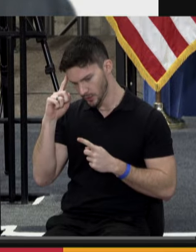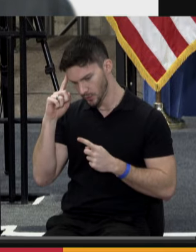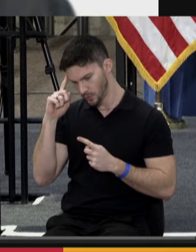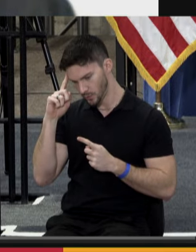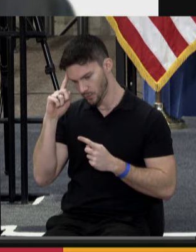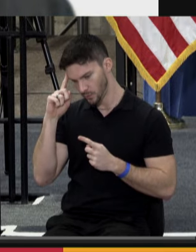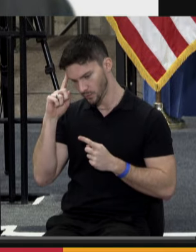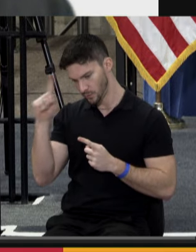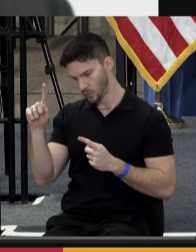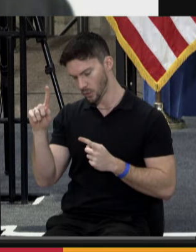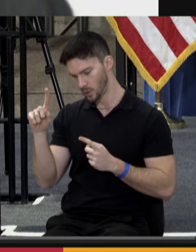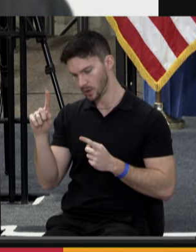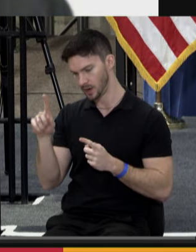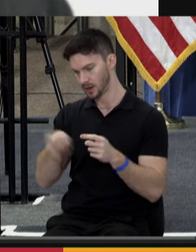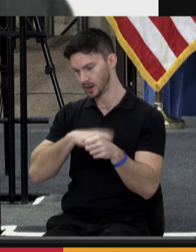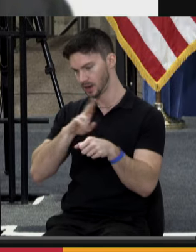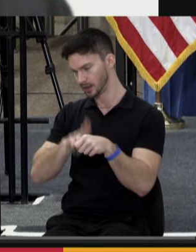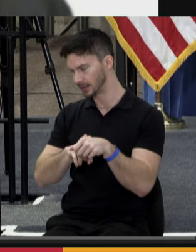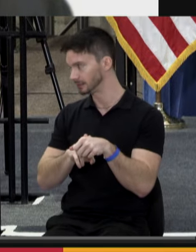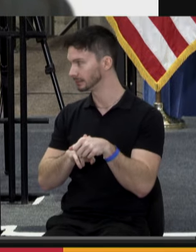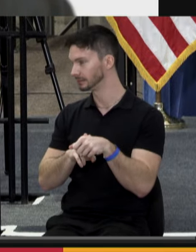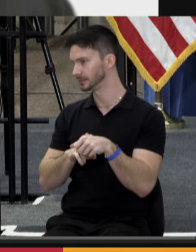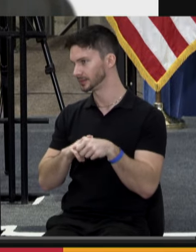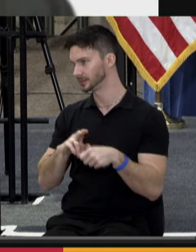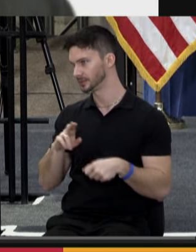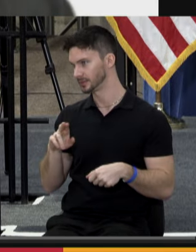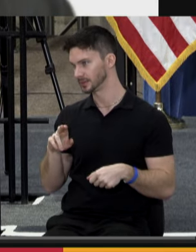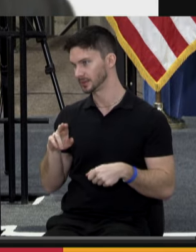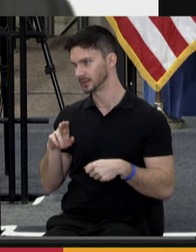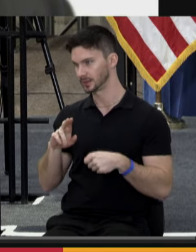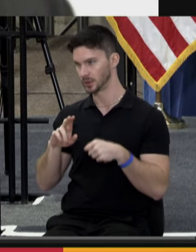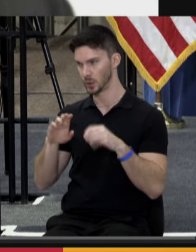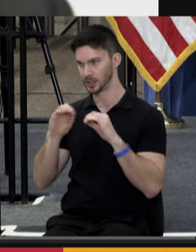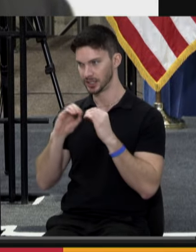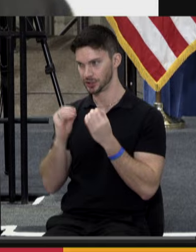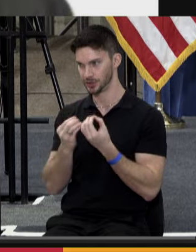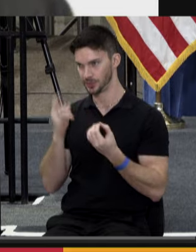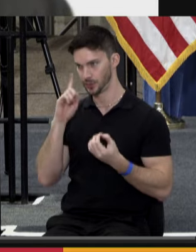Direct Support Professional E-Badge Academy. These credentials show that we are competent,